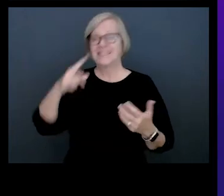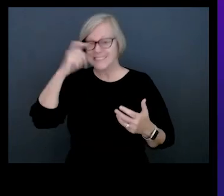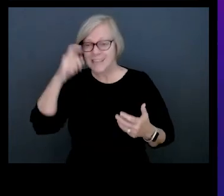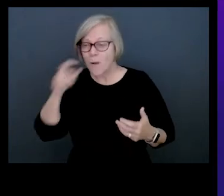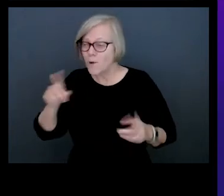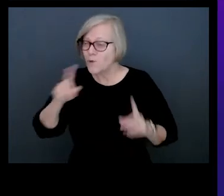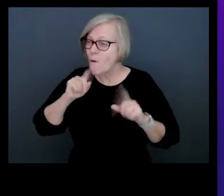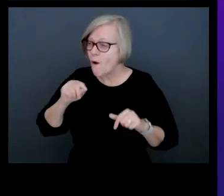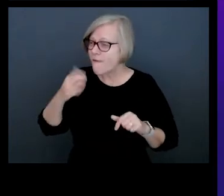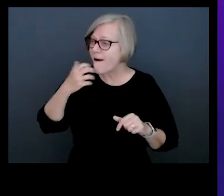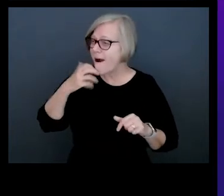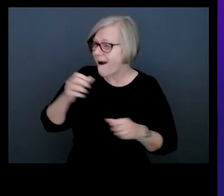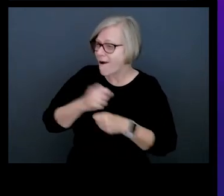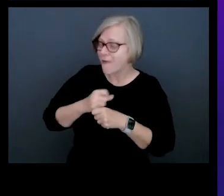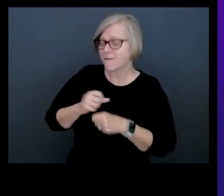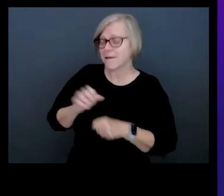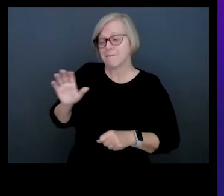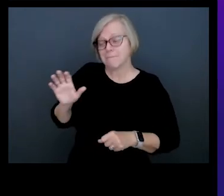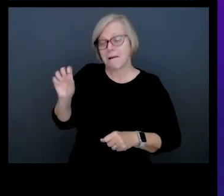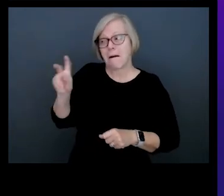I mean, okay. You got me there. You got me there.